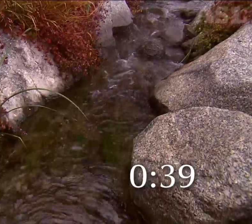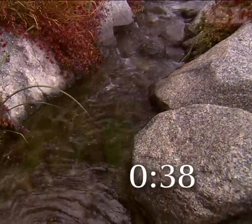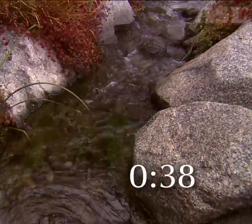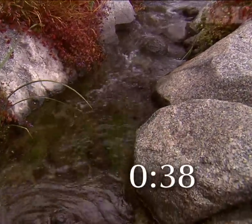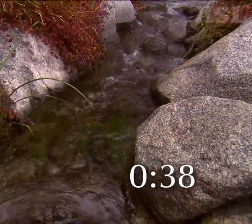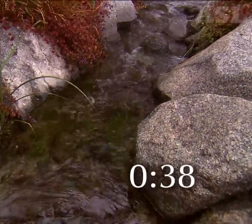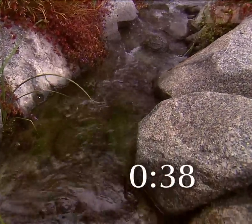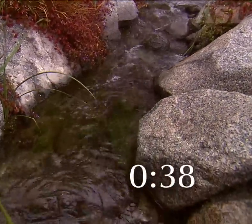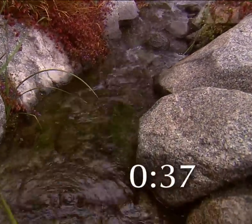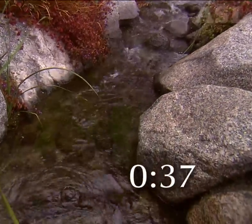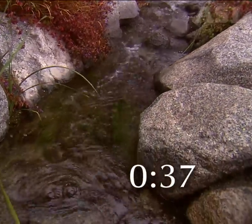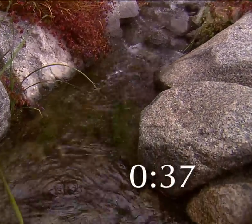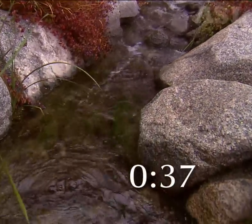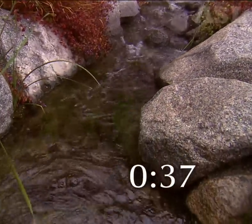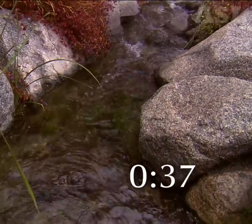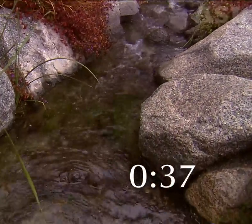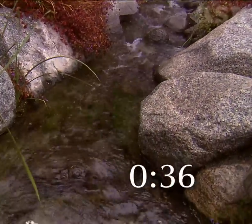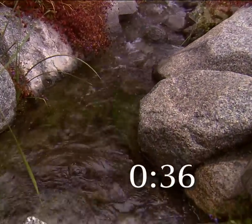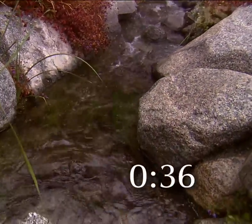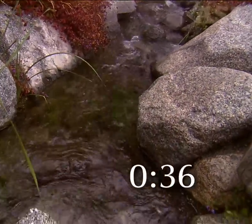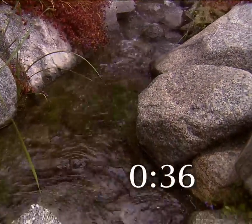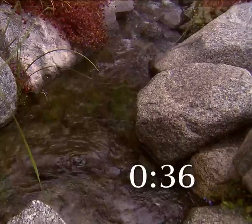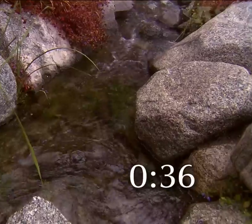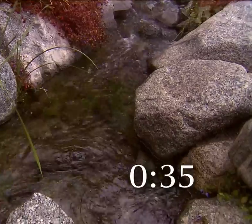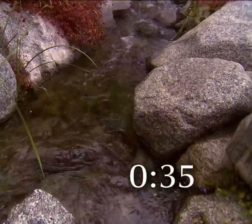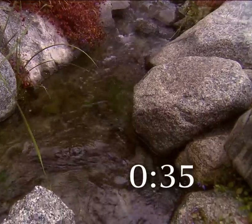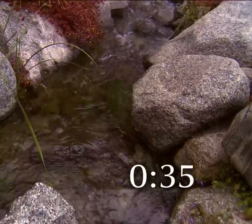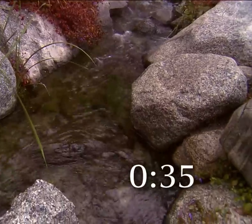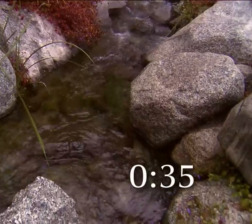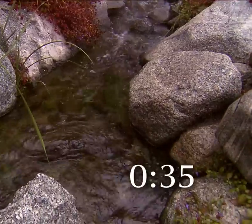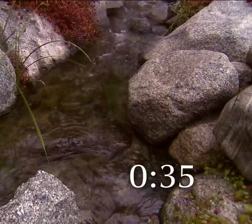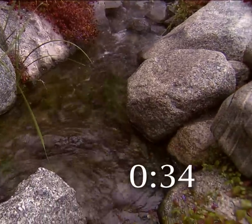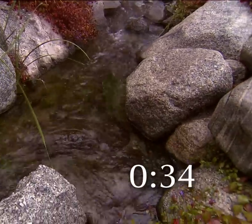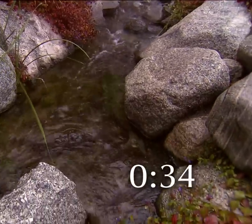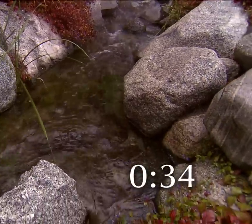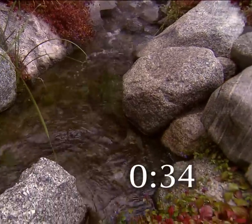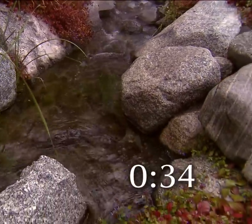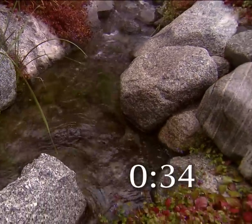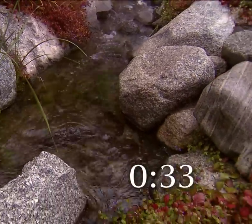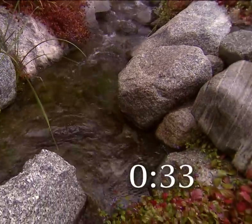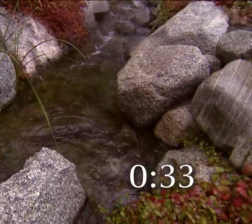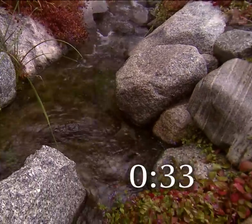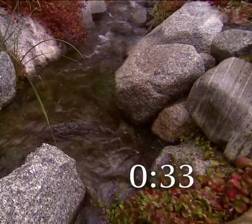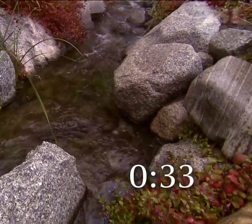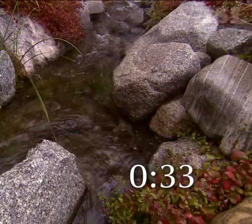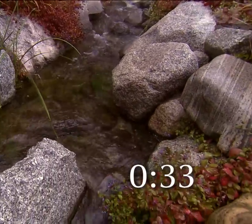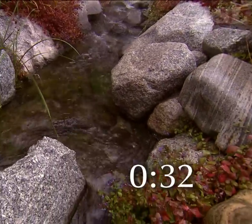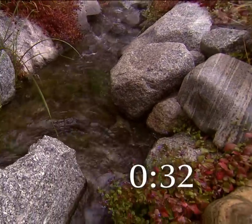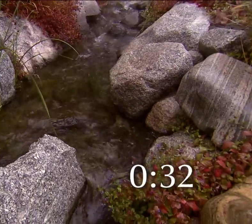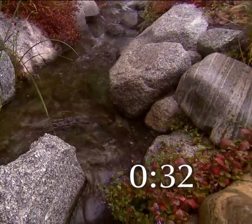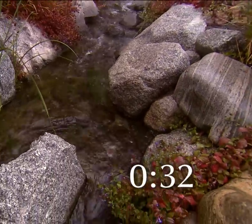THIS IS THE ENGLISH CLOSED CAPTION CHANNEL OF THE CHURCH OF JESUS CHRIST OF LATTER-DAY SAINTS.